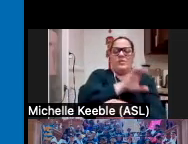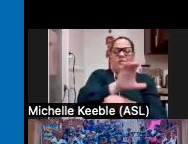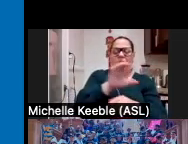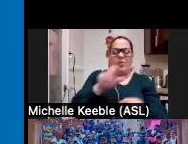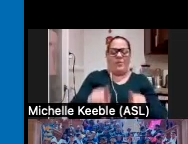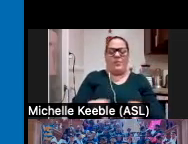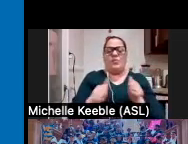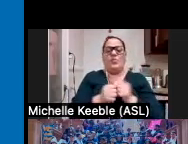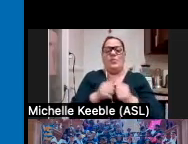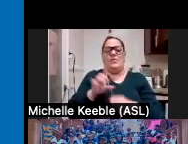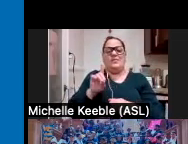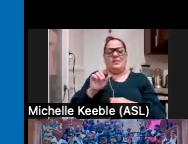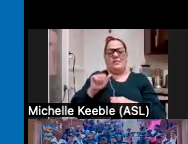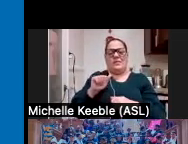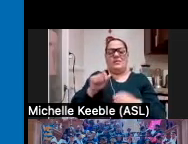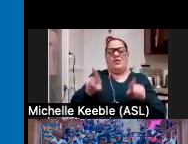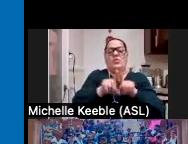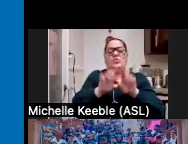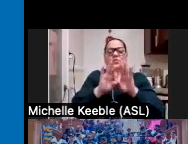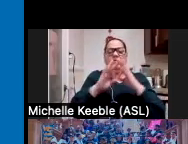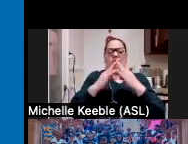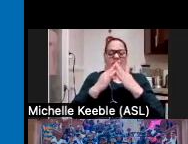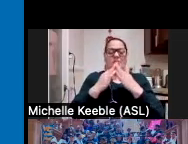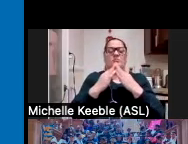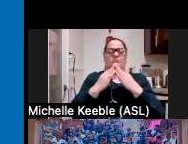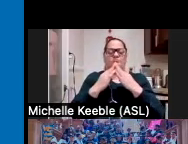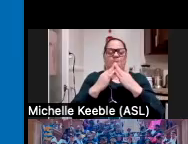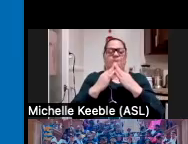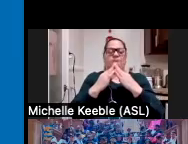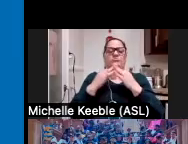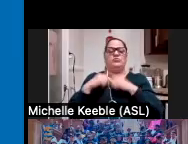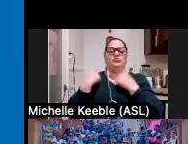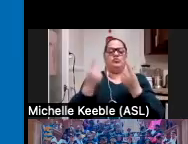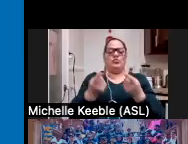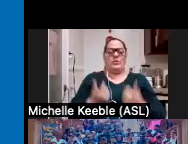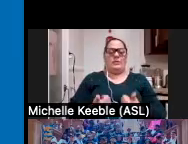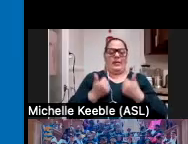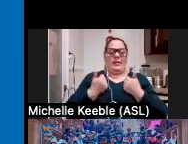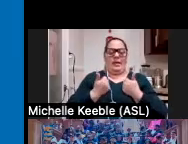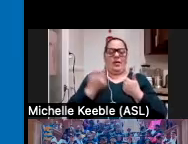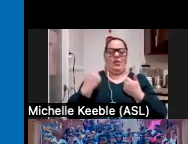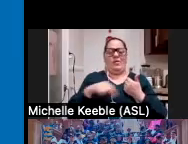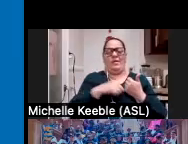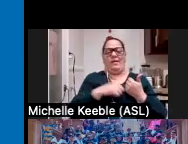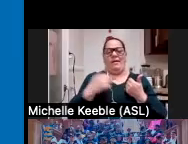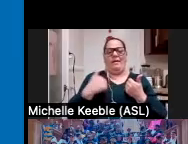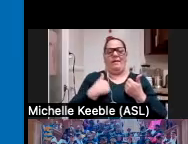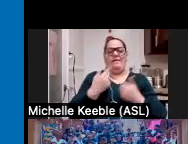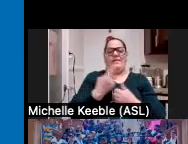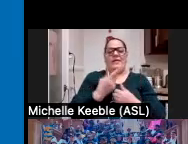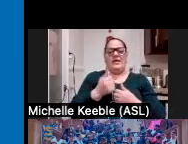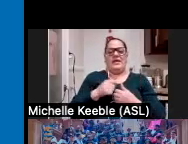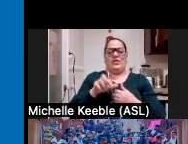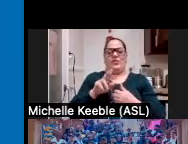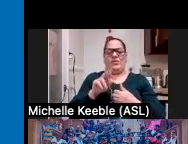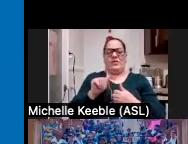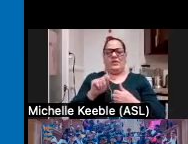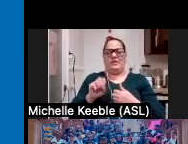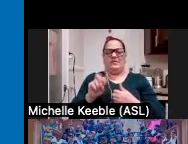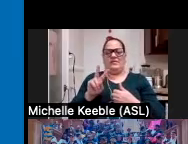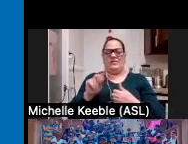families throughout the life cycle. Um, we're best known for our Henry Viscardi School. uh which uh